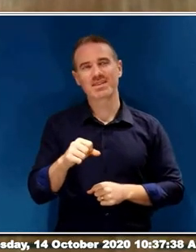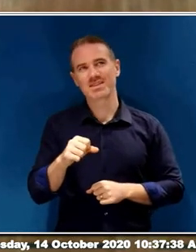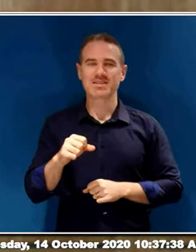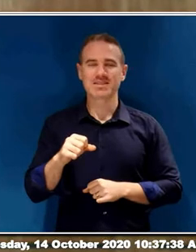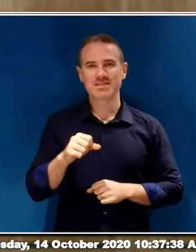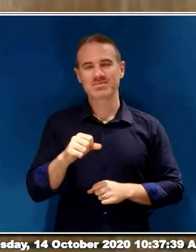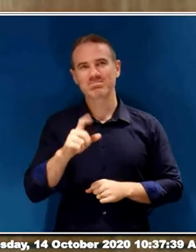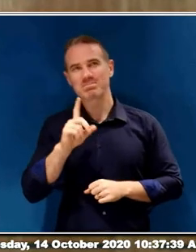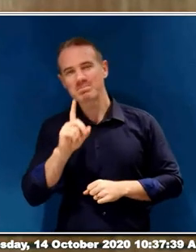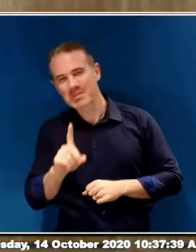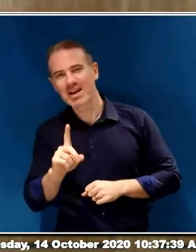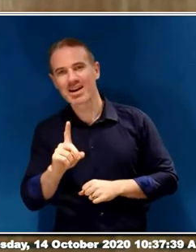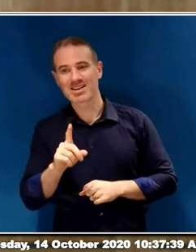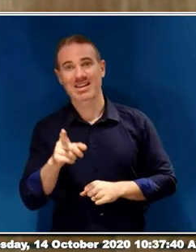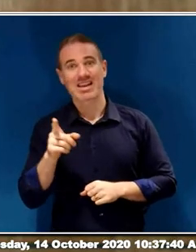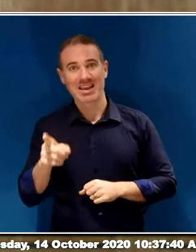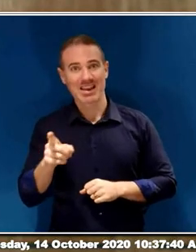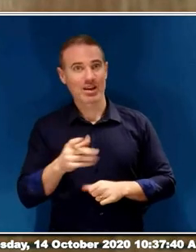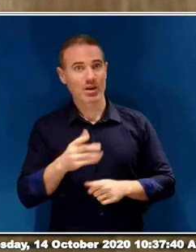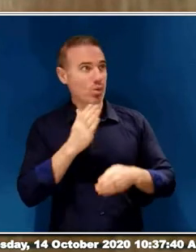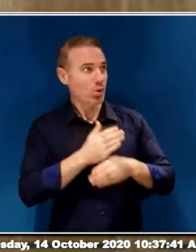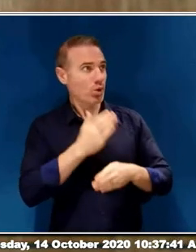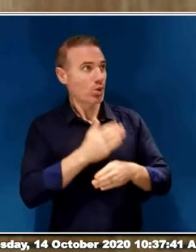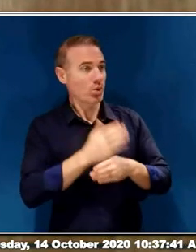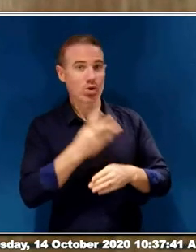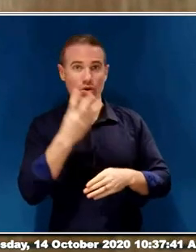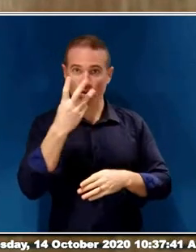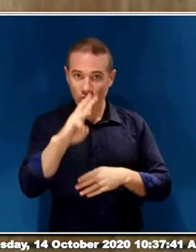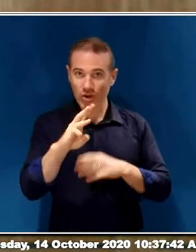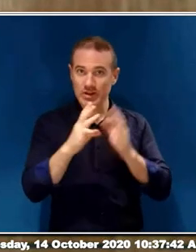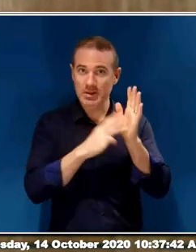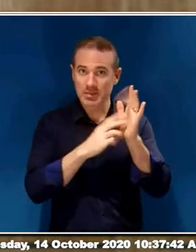Kobe will often, because he is needing to concentrate so carefully on what he